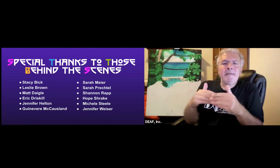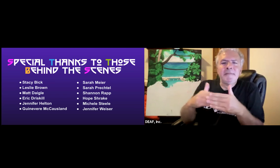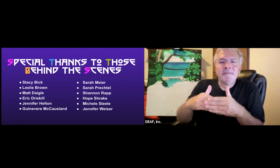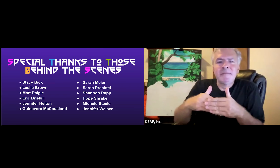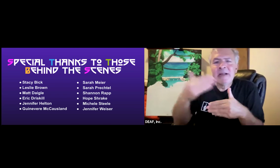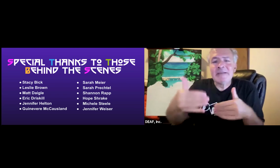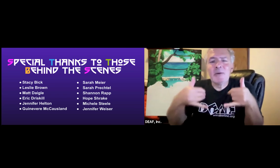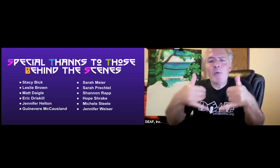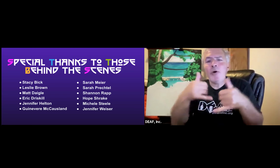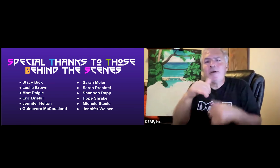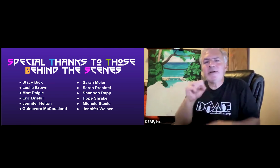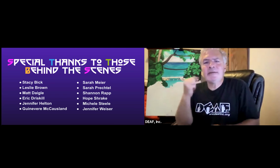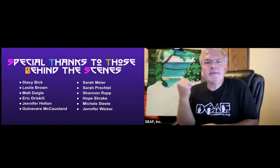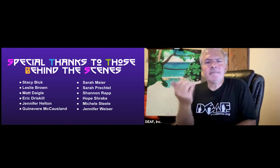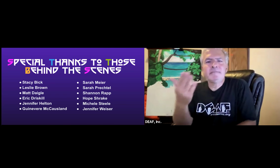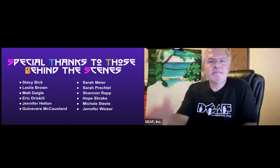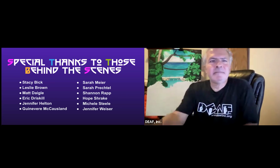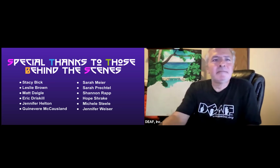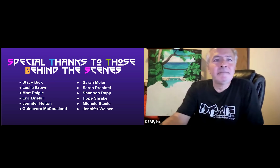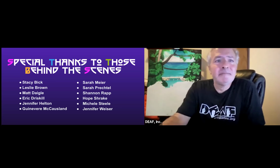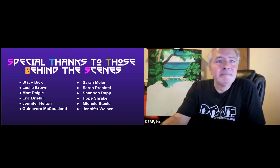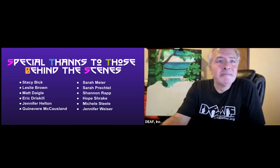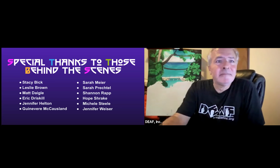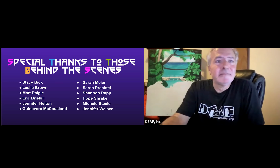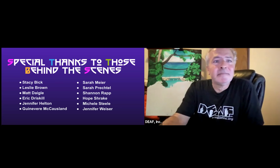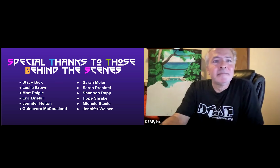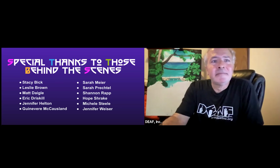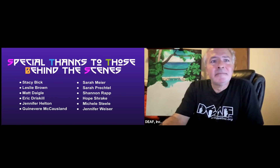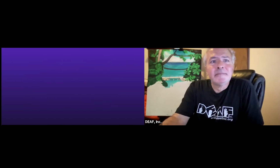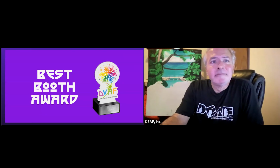All right. We will move on to the next award.